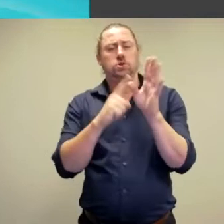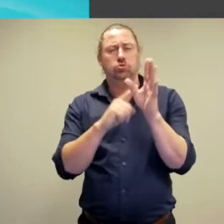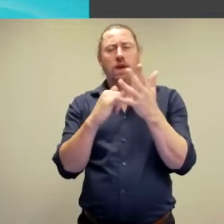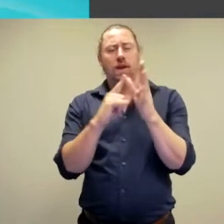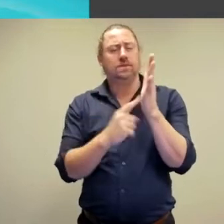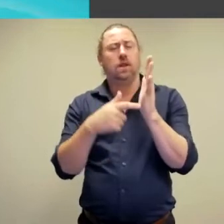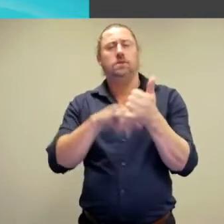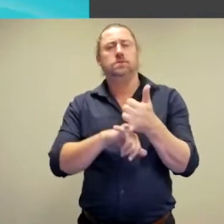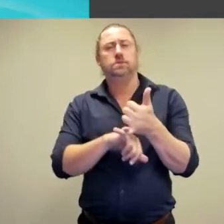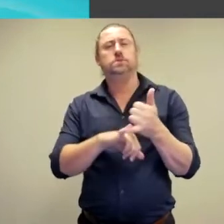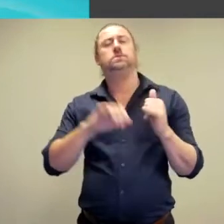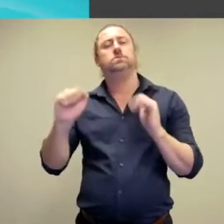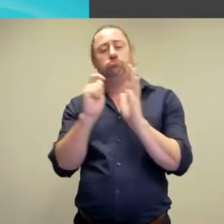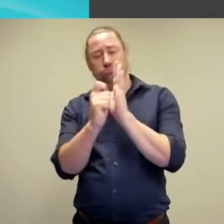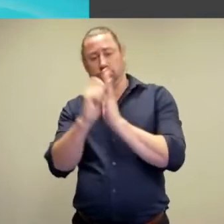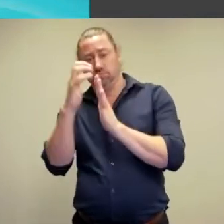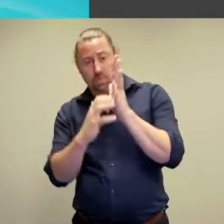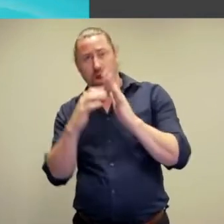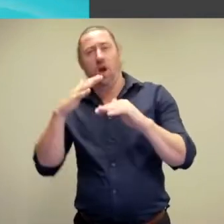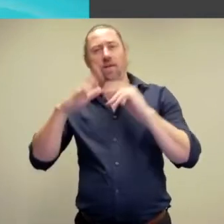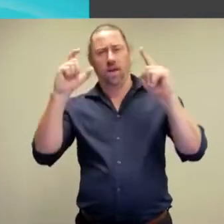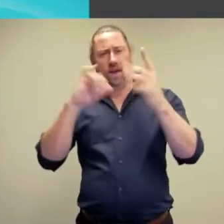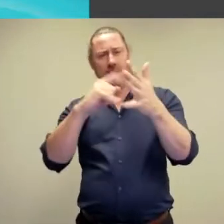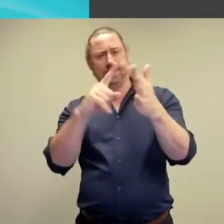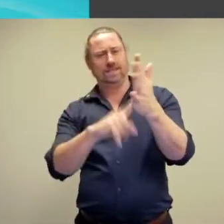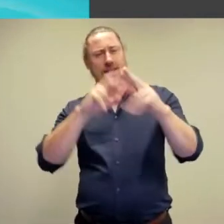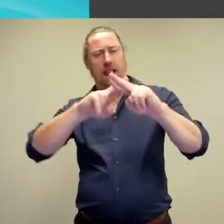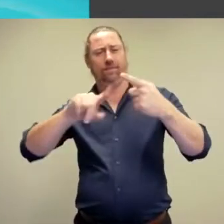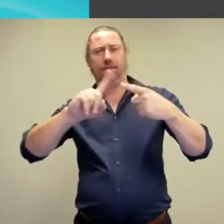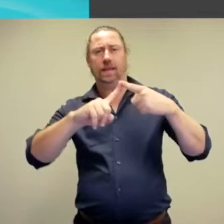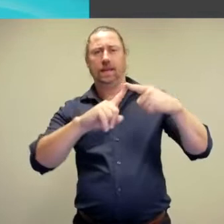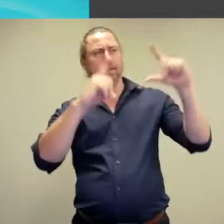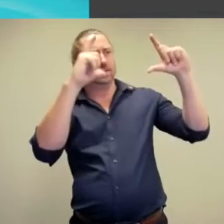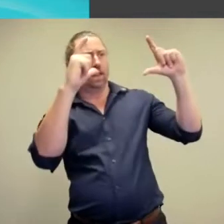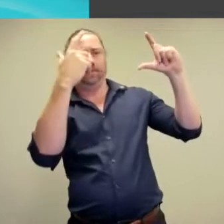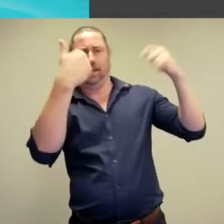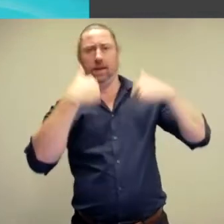interesting article on selfies. In this text, he sets out a